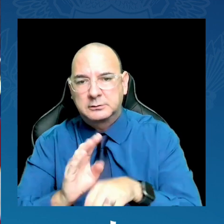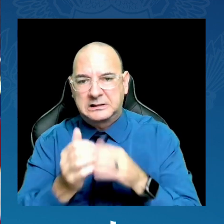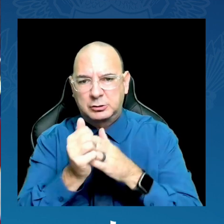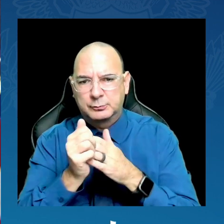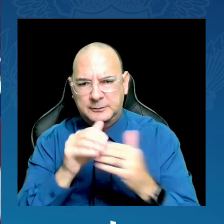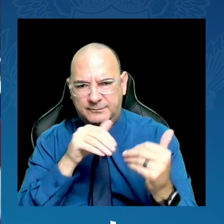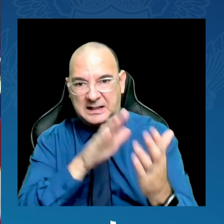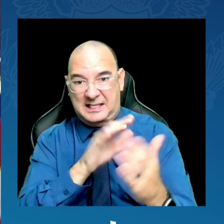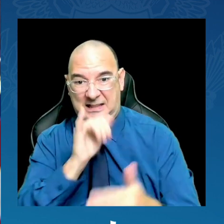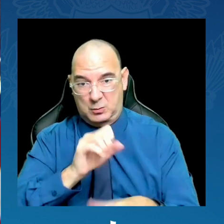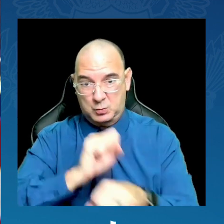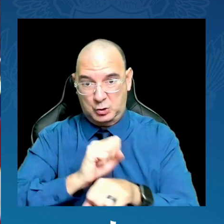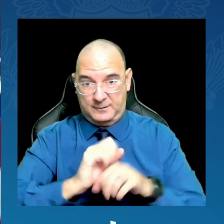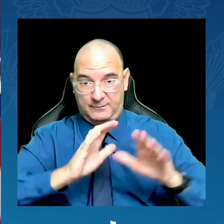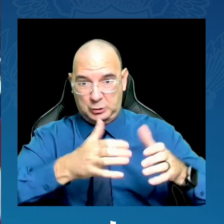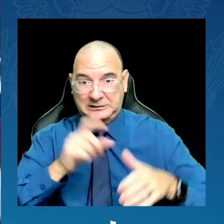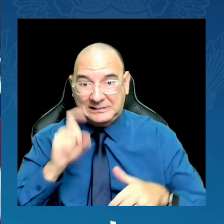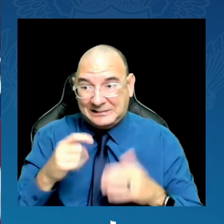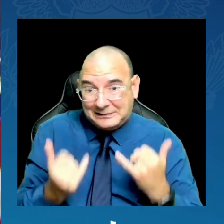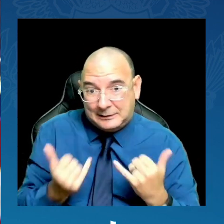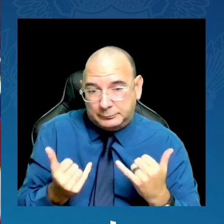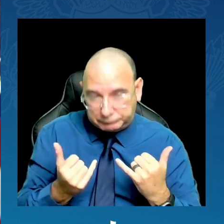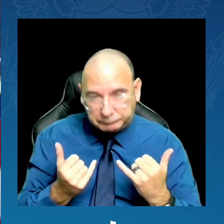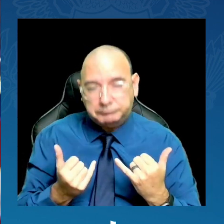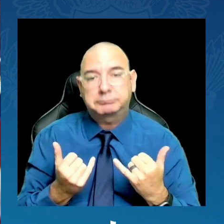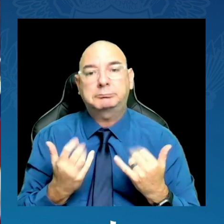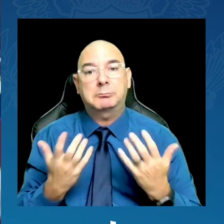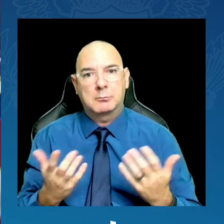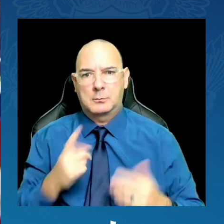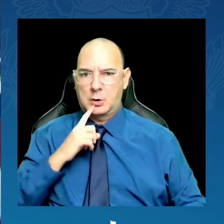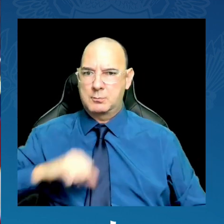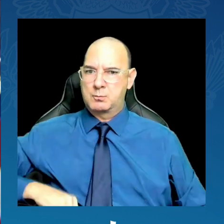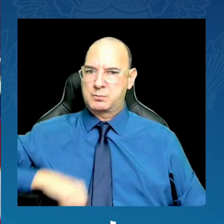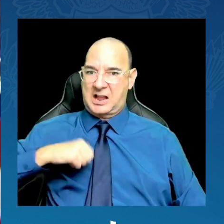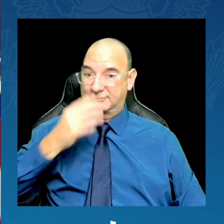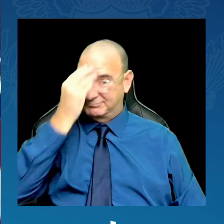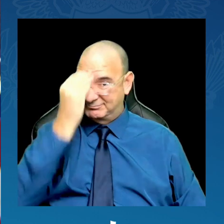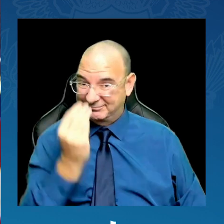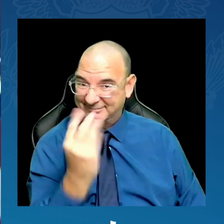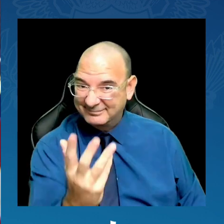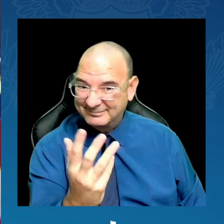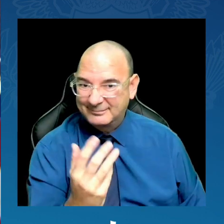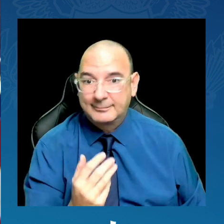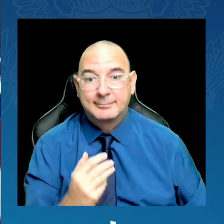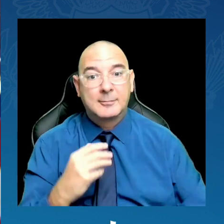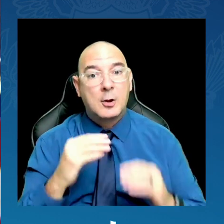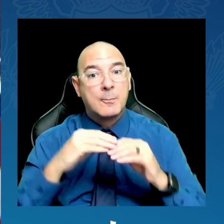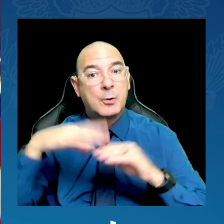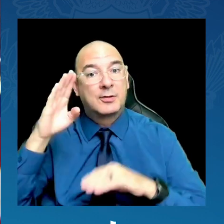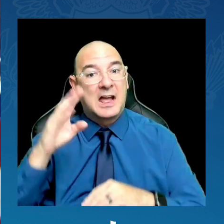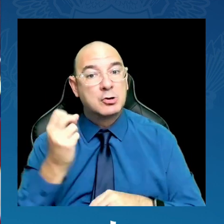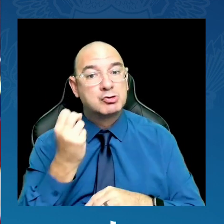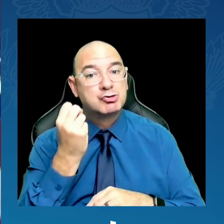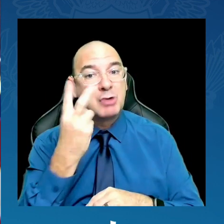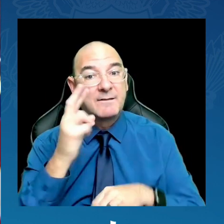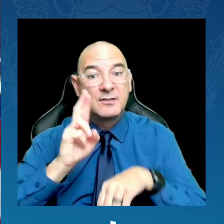And, today, I'm proud to say over a dozen commercial space companies are answering that call.